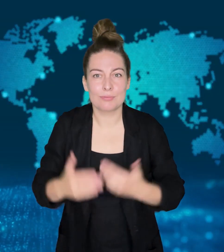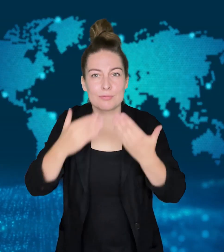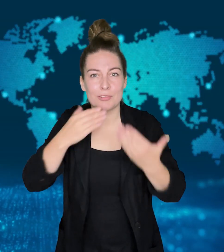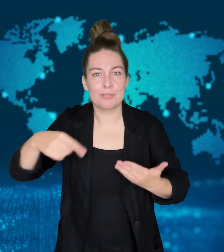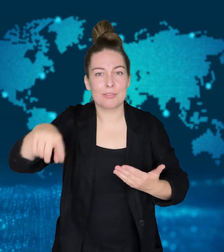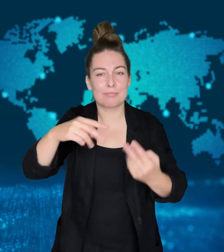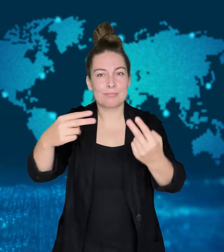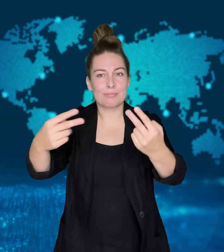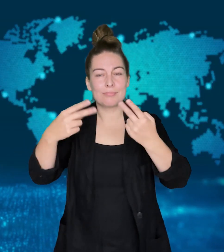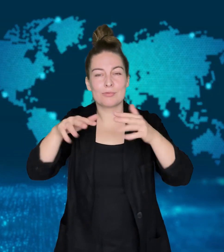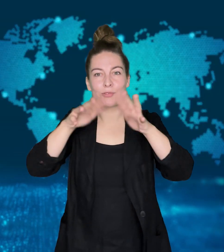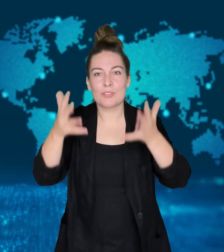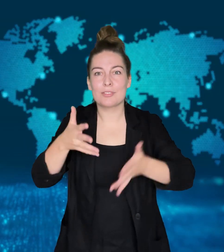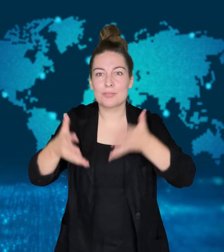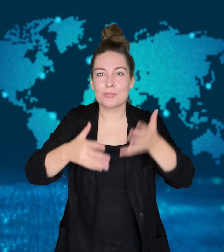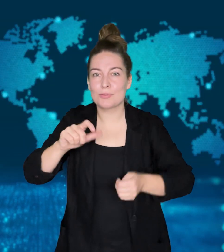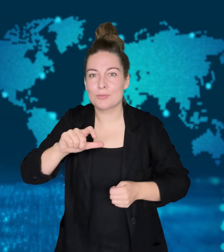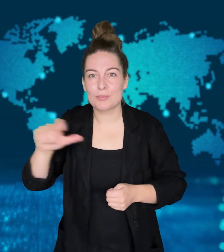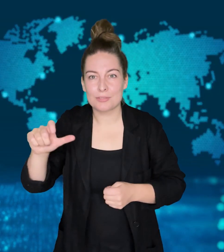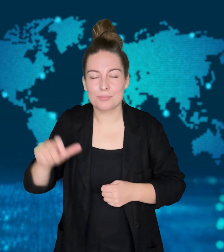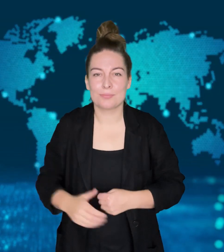Thank you for watching WorldSign Week.